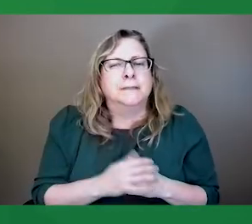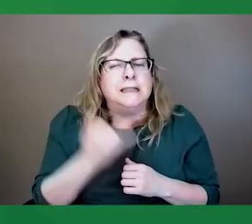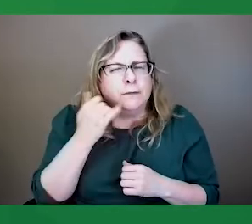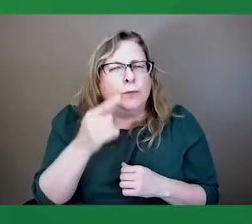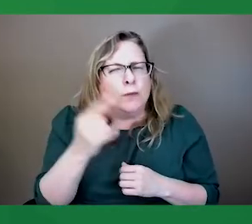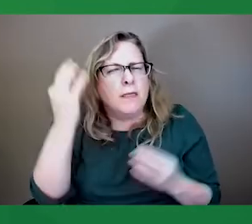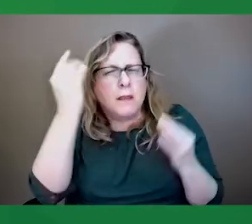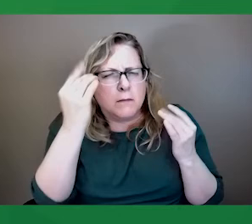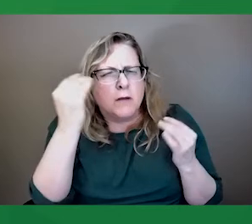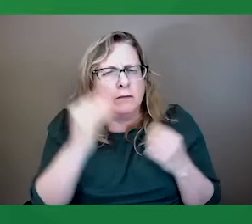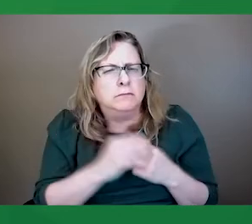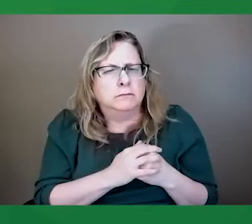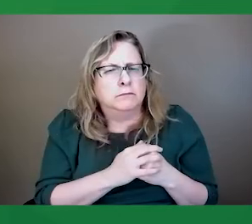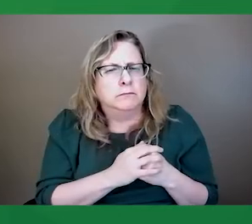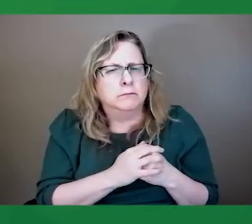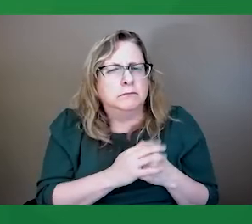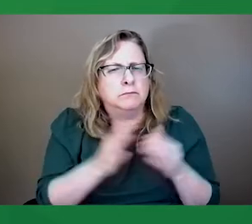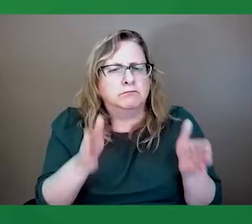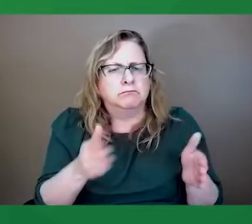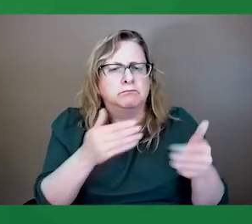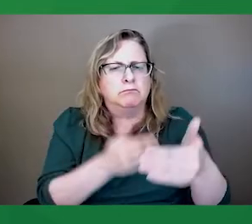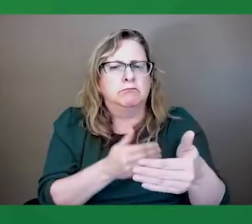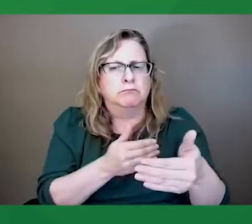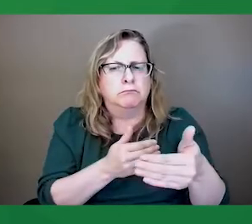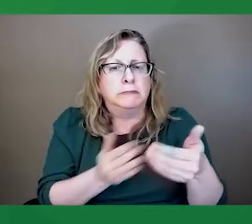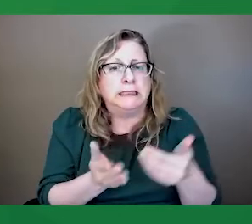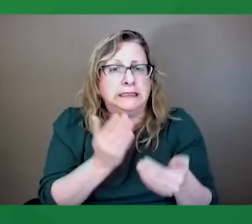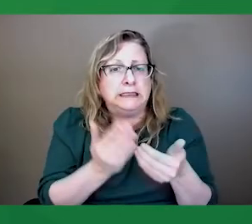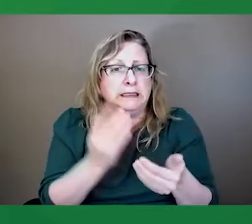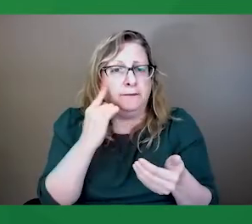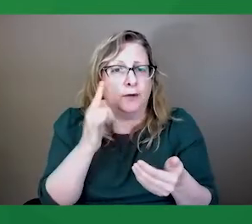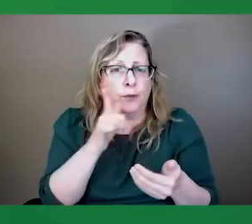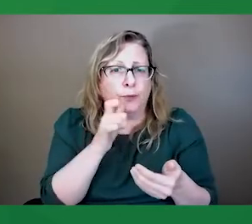about it is easy for my little niece to use